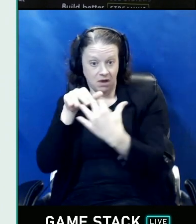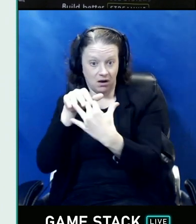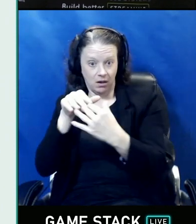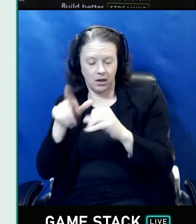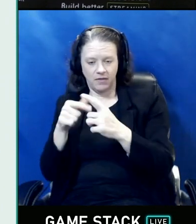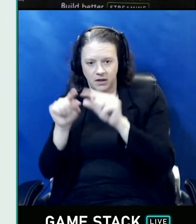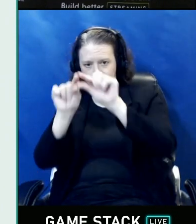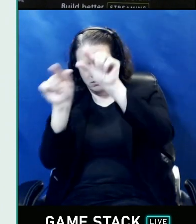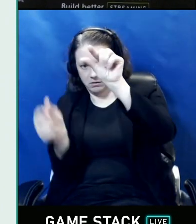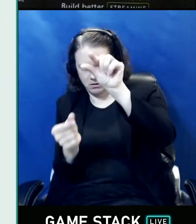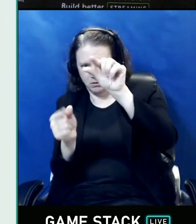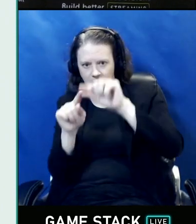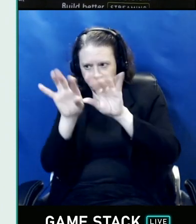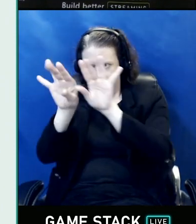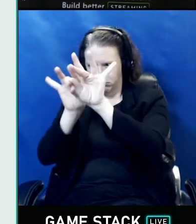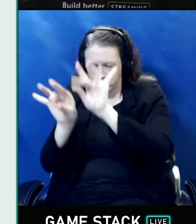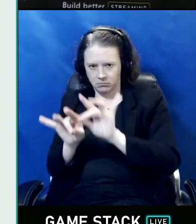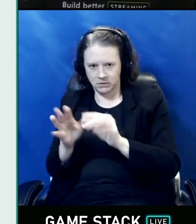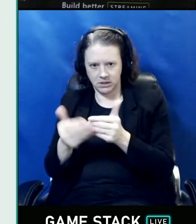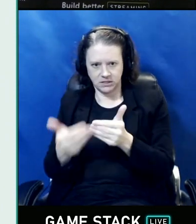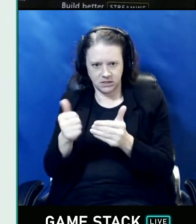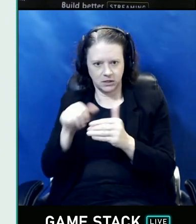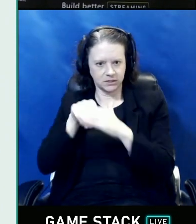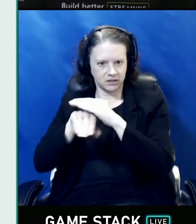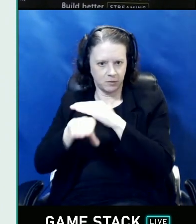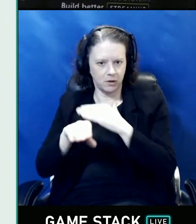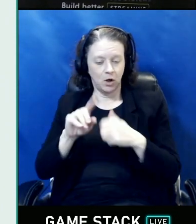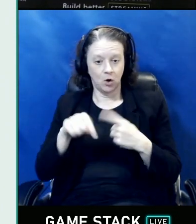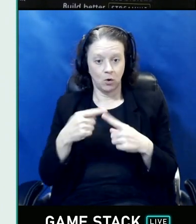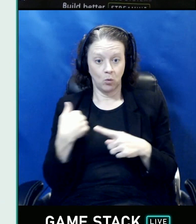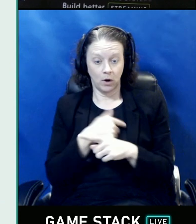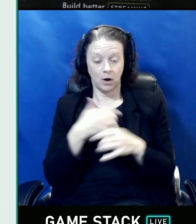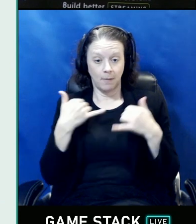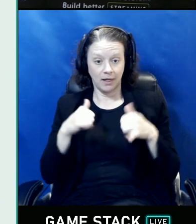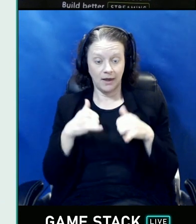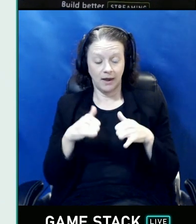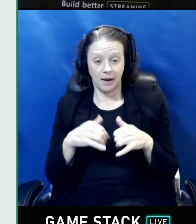It turns out usually when we're playing our thumb is over that ranged or melee attack,